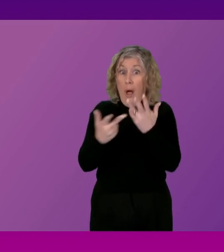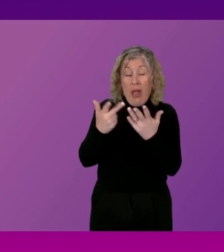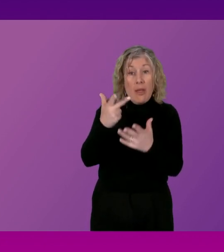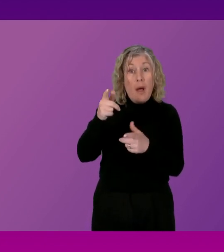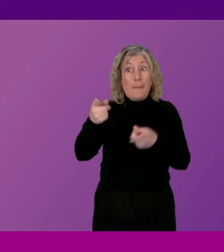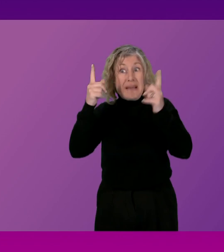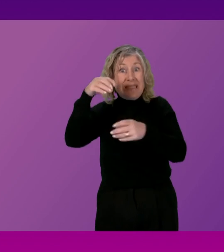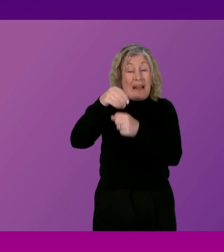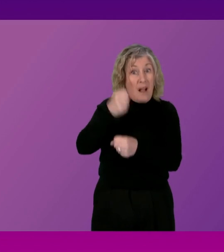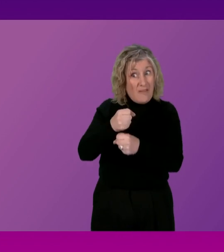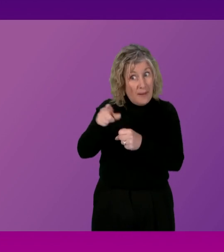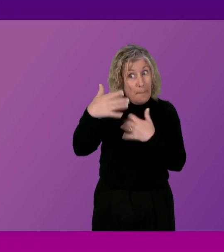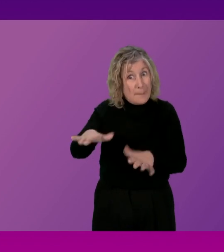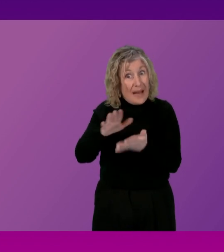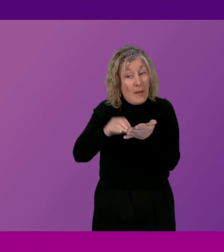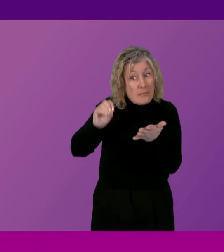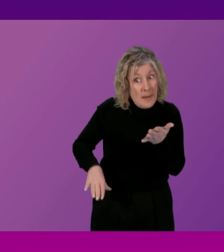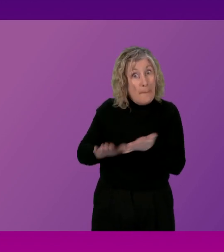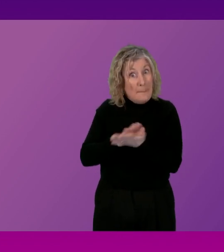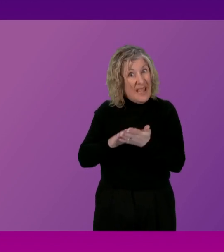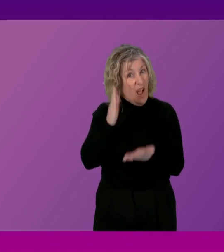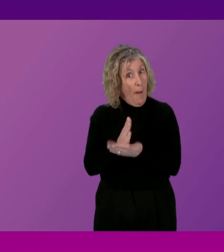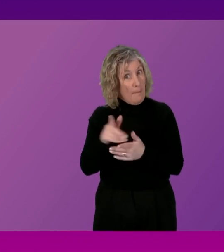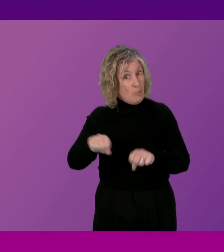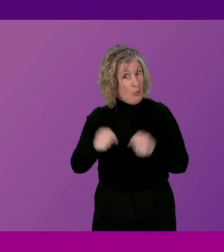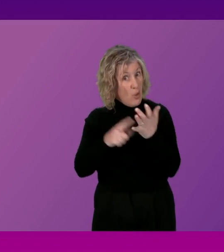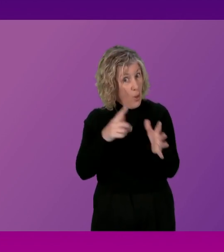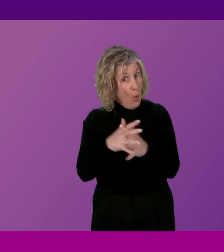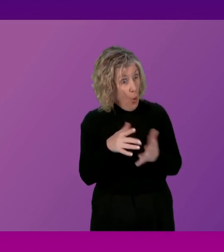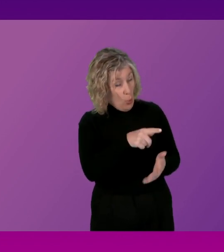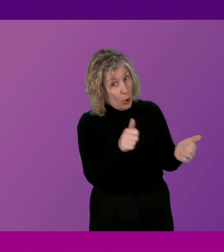messages that are relevant to the inquiry, they would be breaking the law?